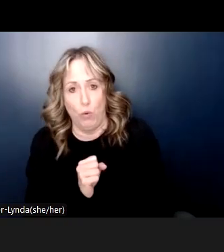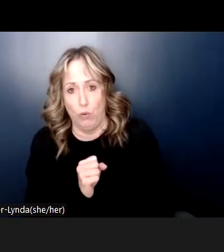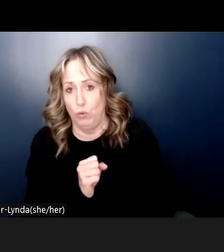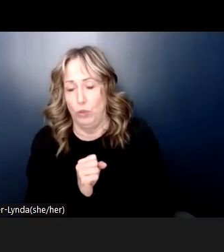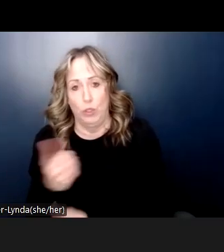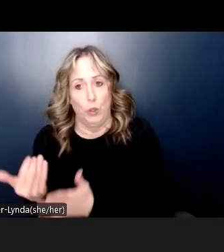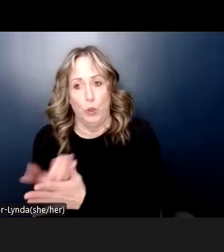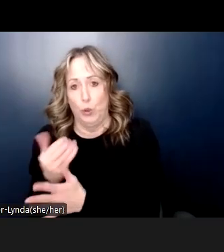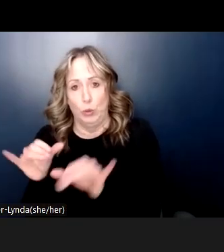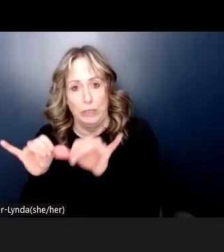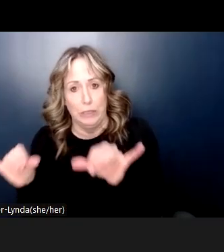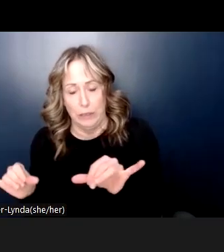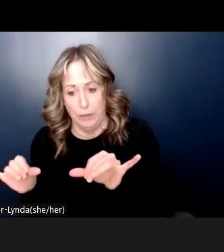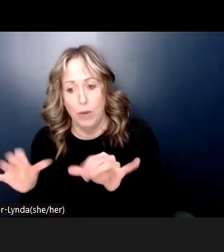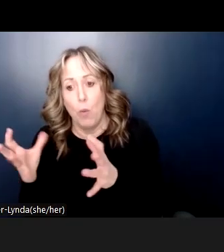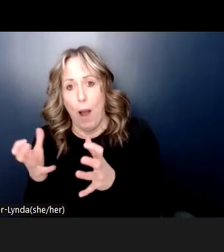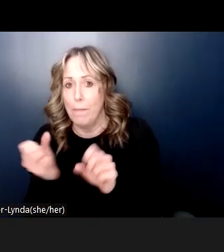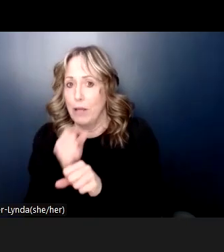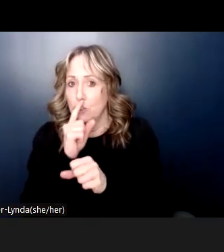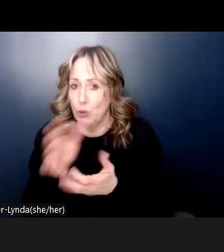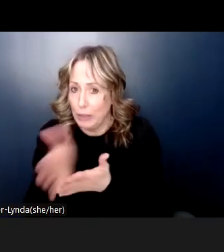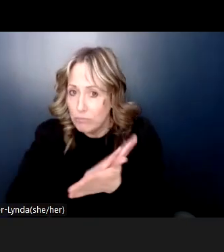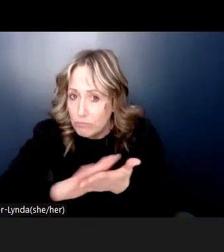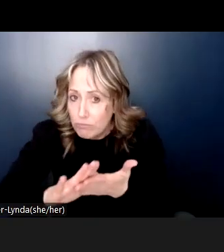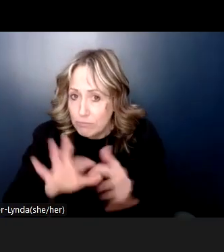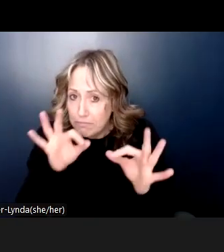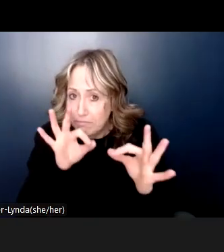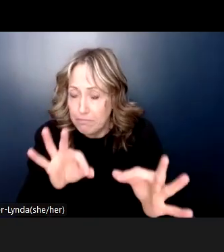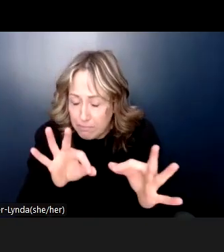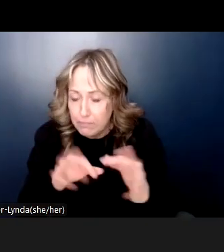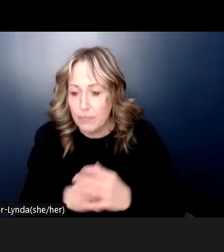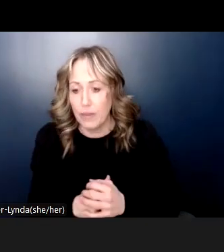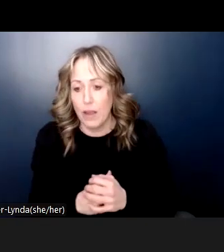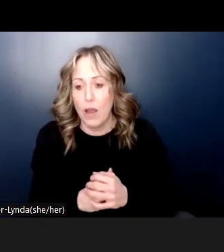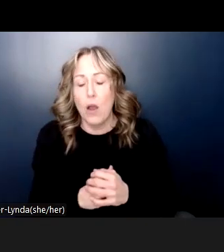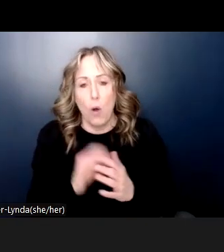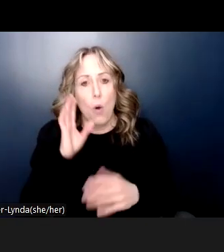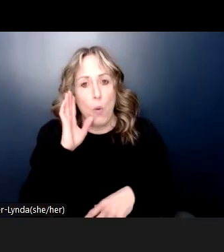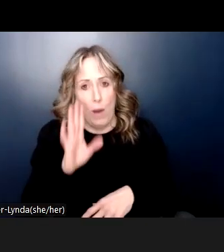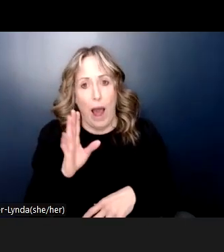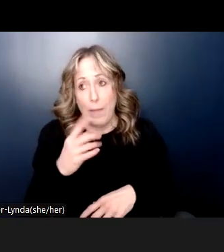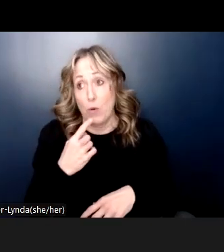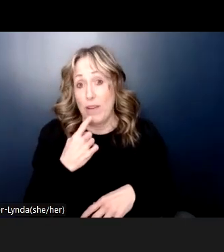We want to have as clean as we can. We will be bringing over, as we've said in the past three years, worth of data,